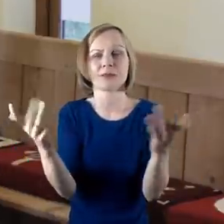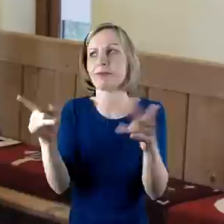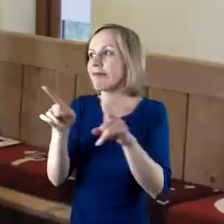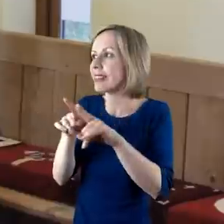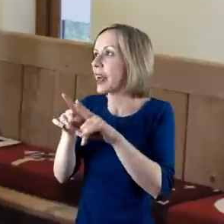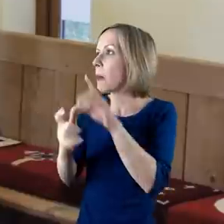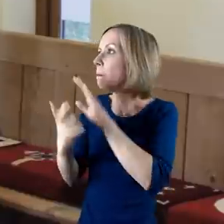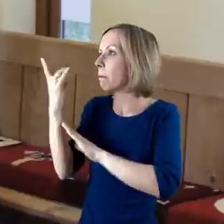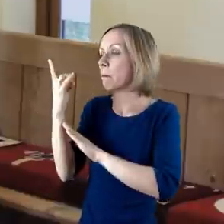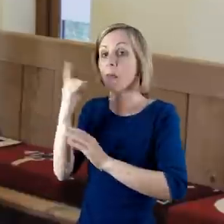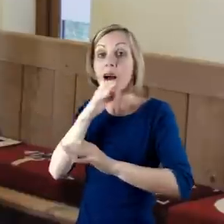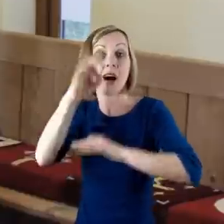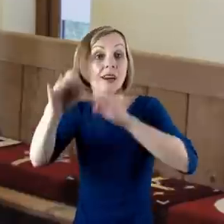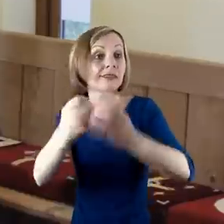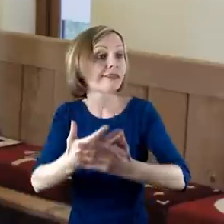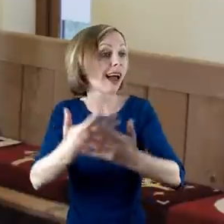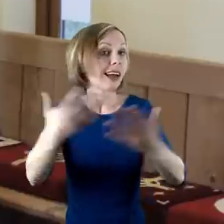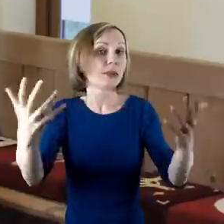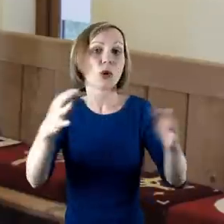without exception or exclusion.